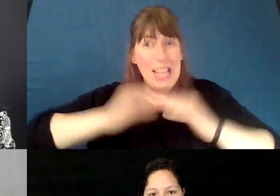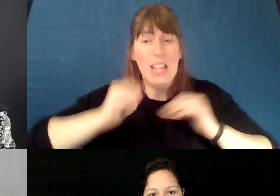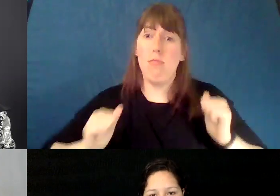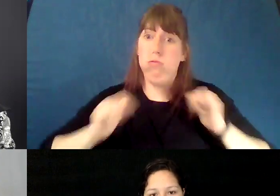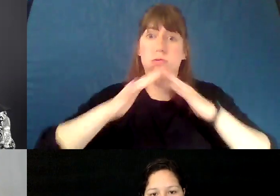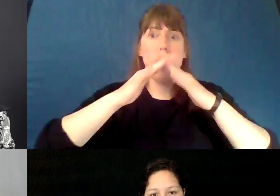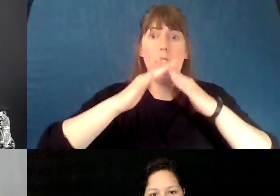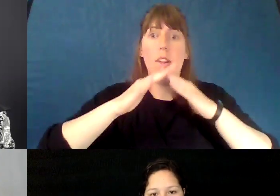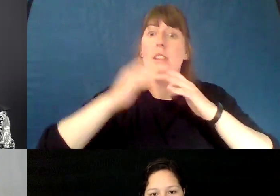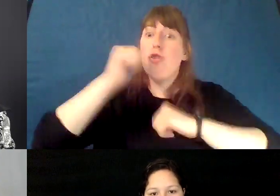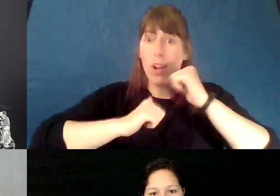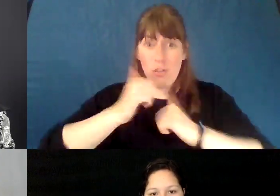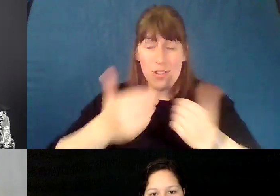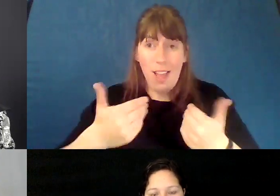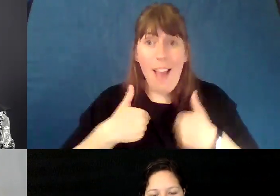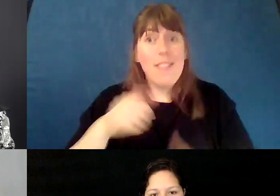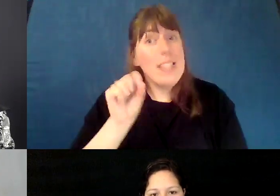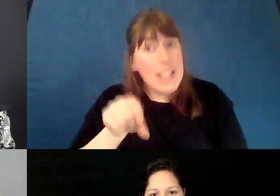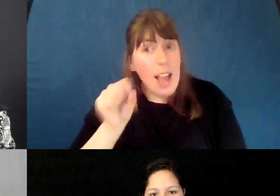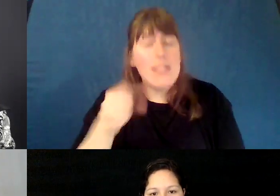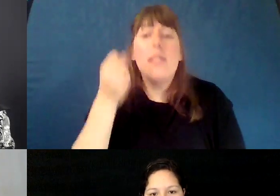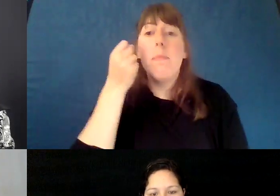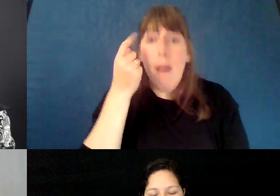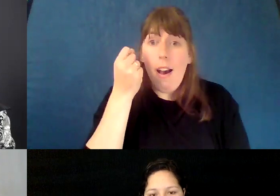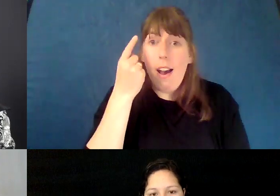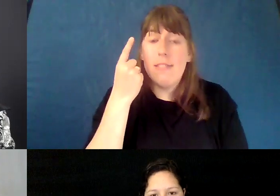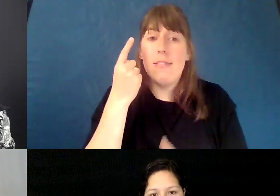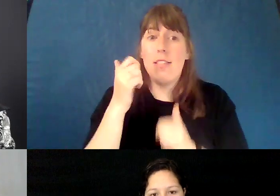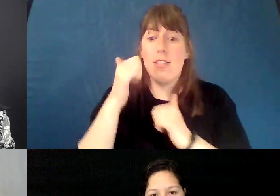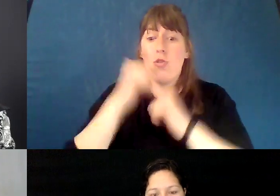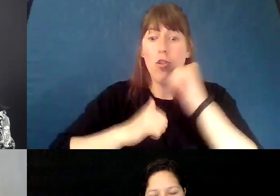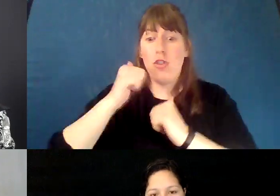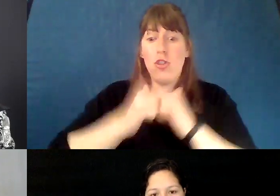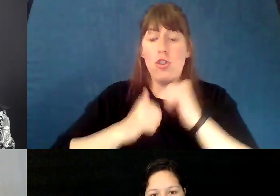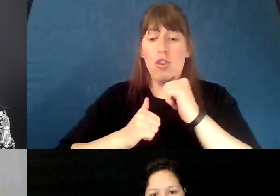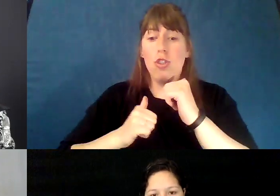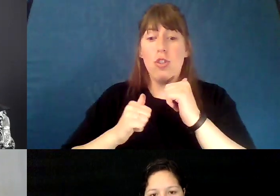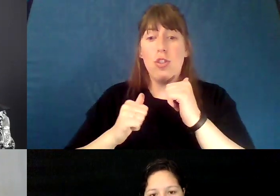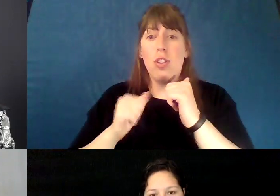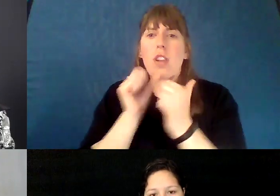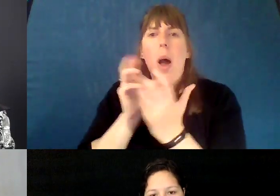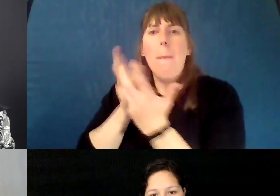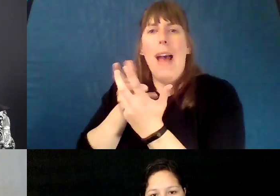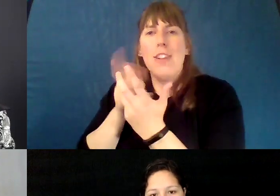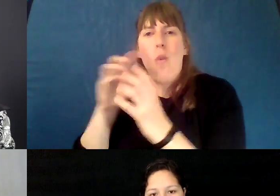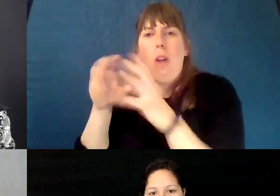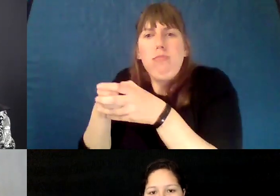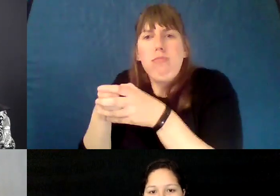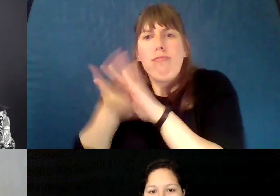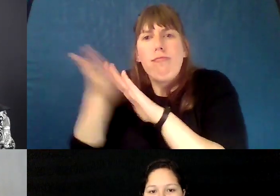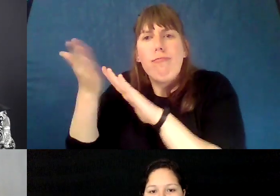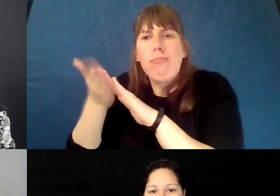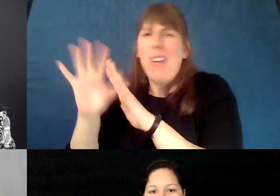be in place that isn't just meant for its own self-preservation, but it's actually